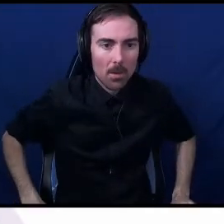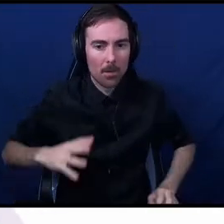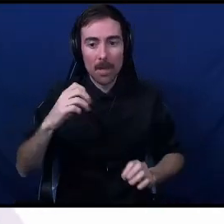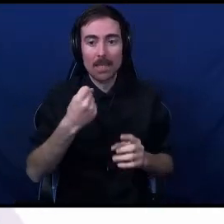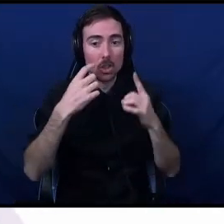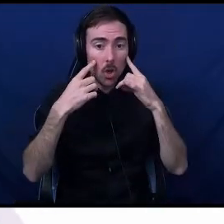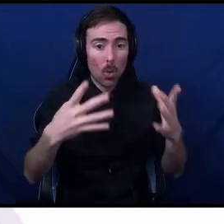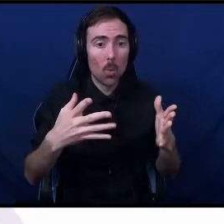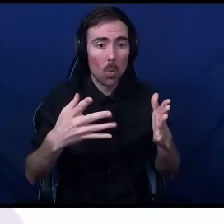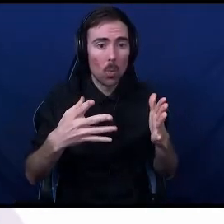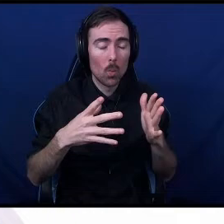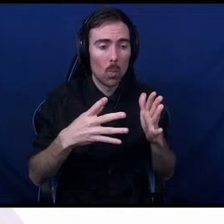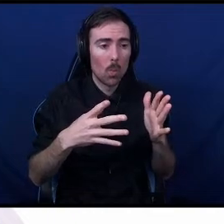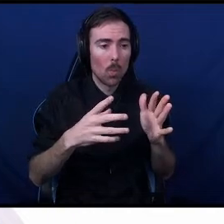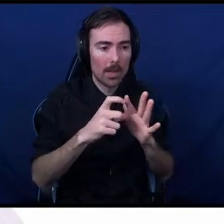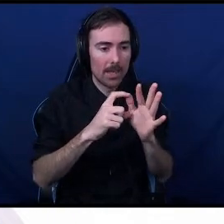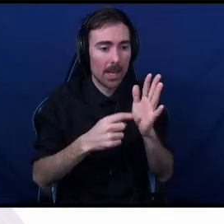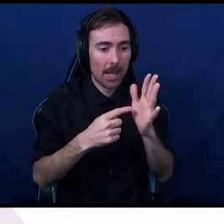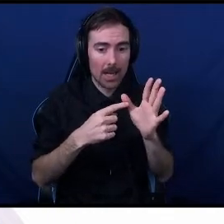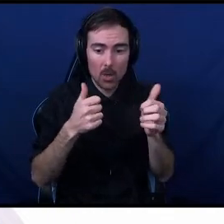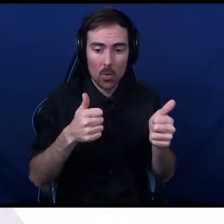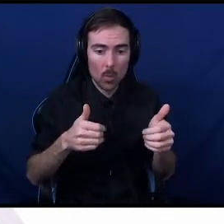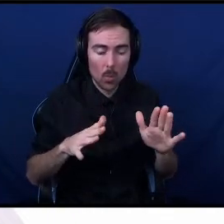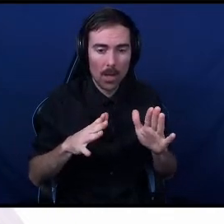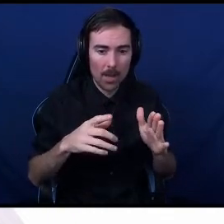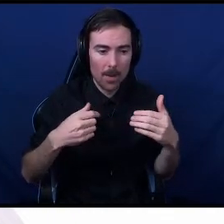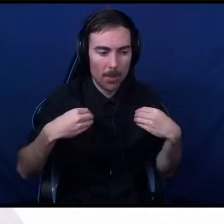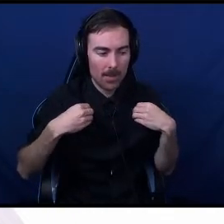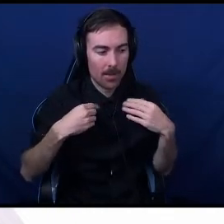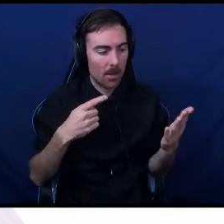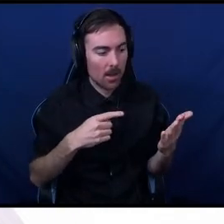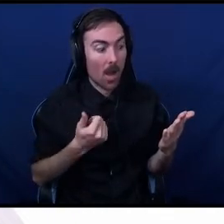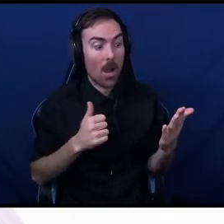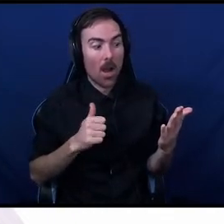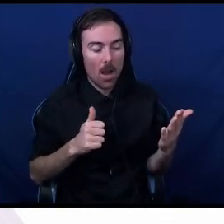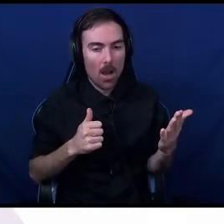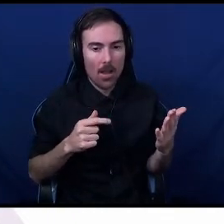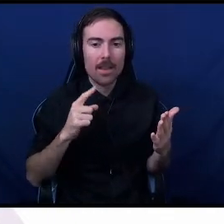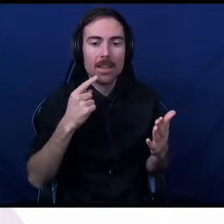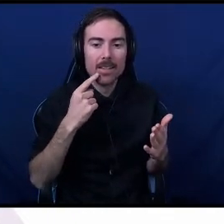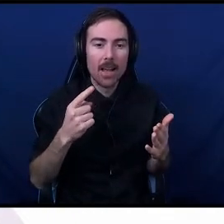goodness. So in the UK, they talk about it as the purple pound, there's been people that have tried to kind of put some